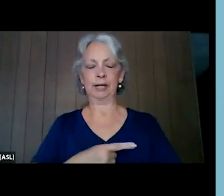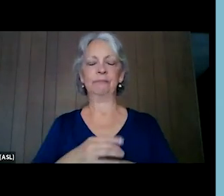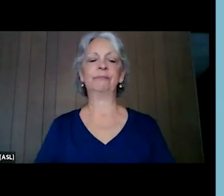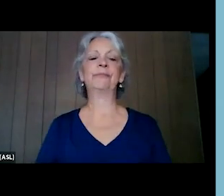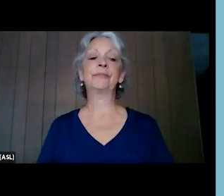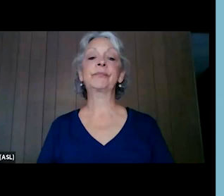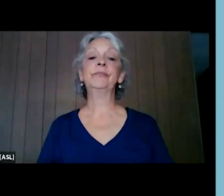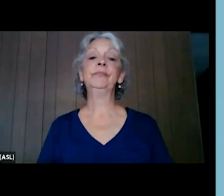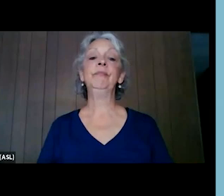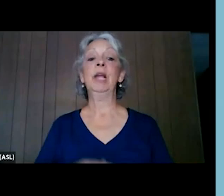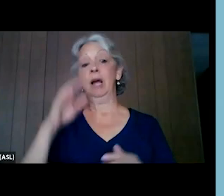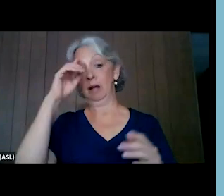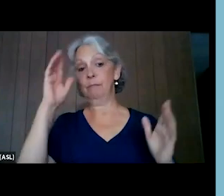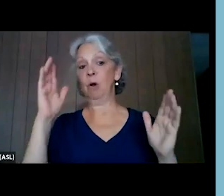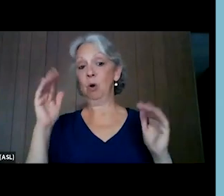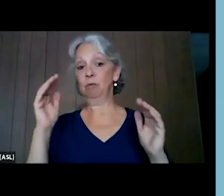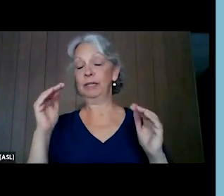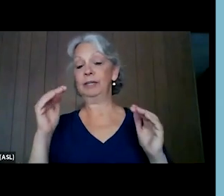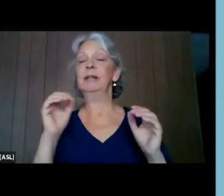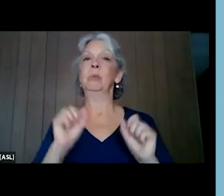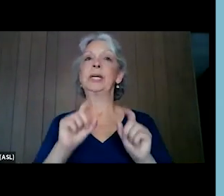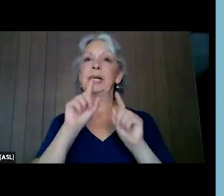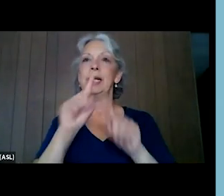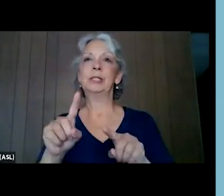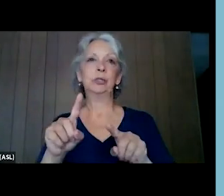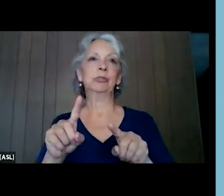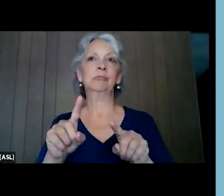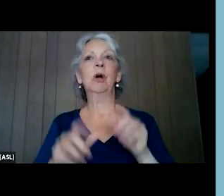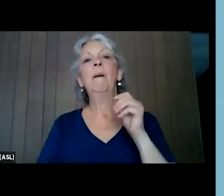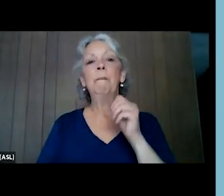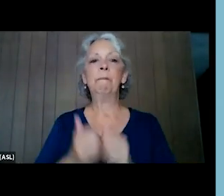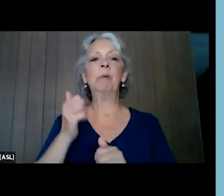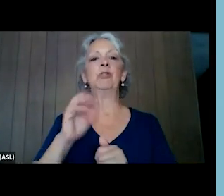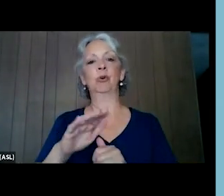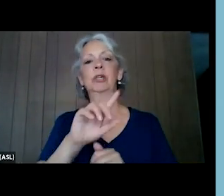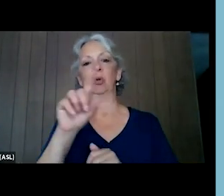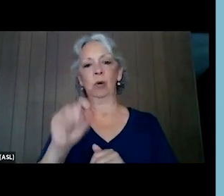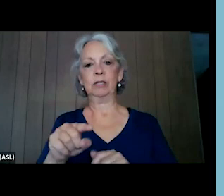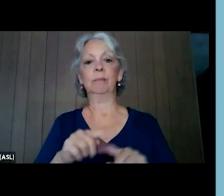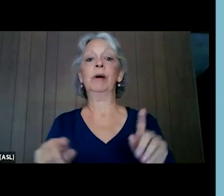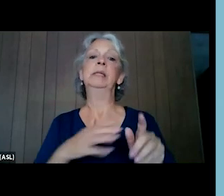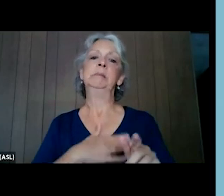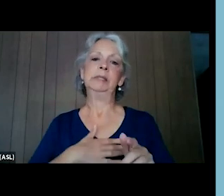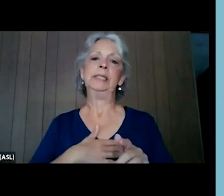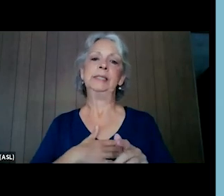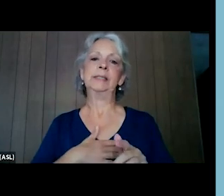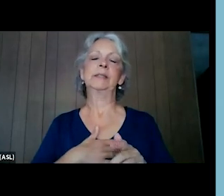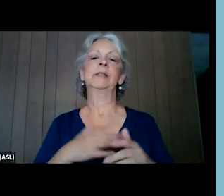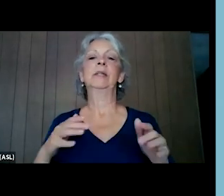So hopefully we'll be able to answer most of your questions, but keep those coming. And due to the large group size,